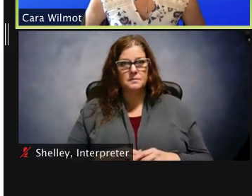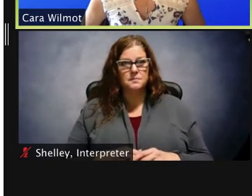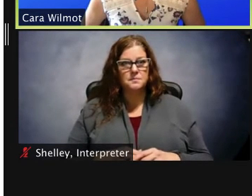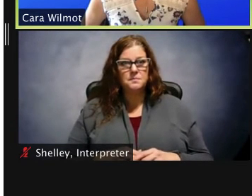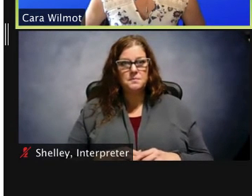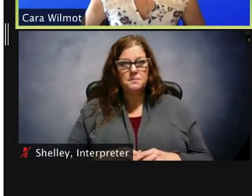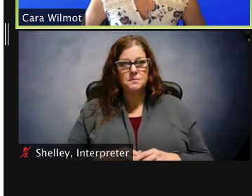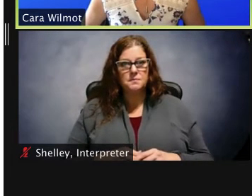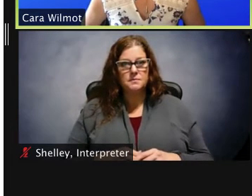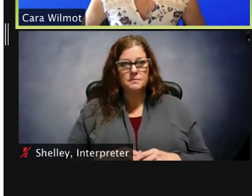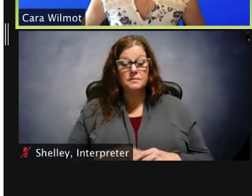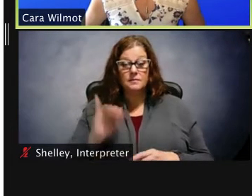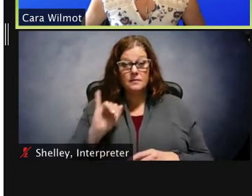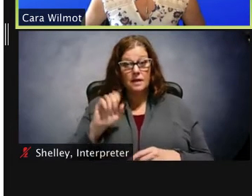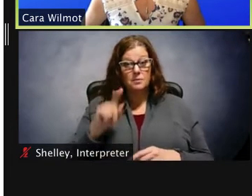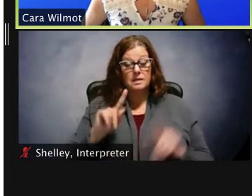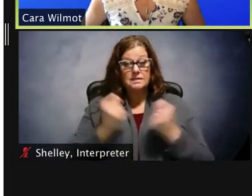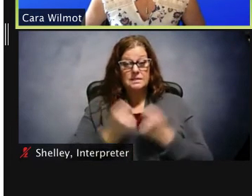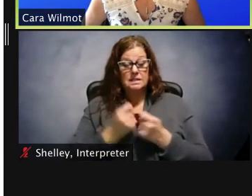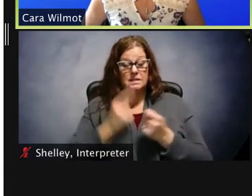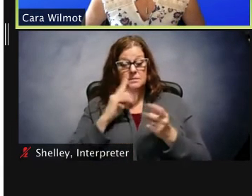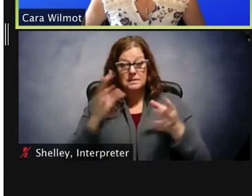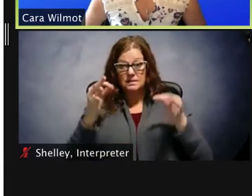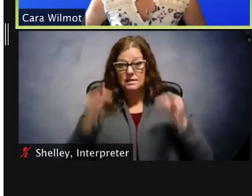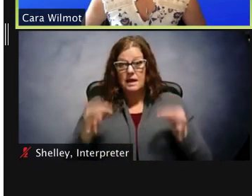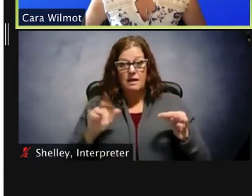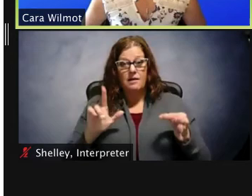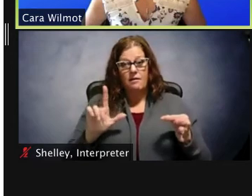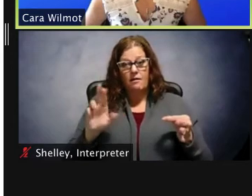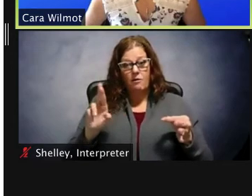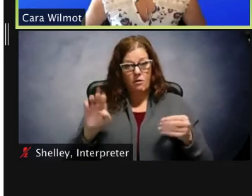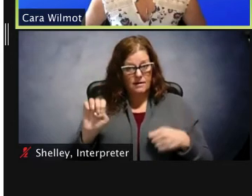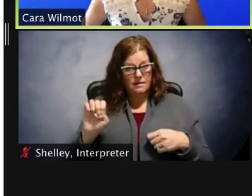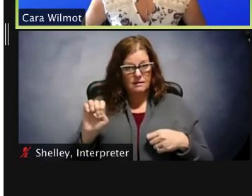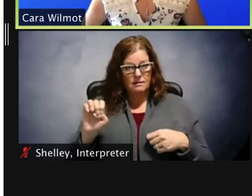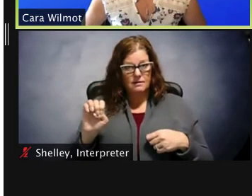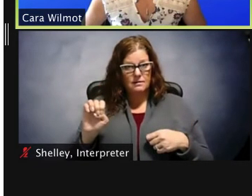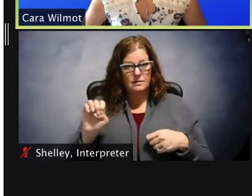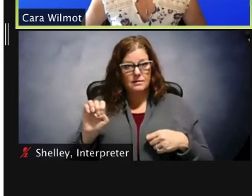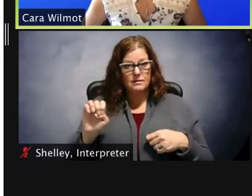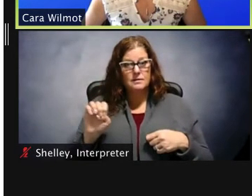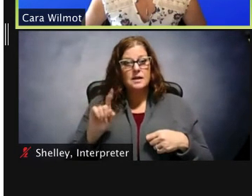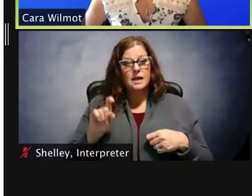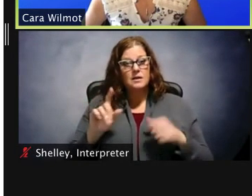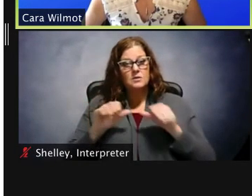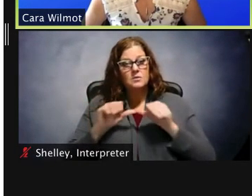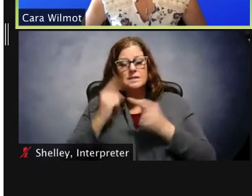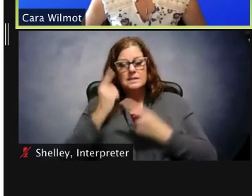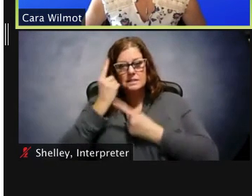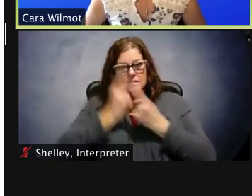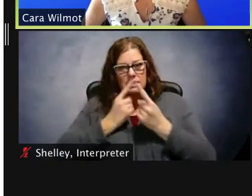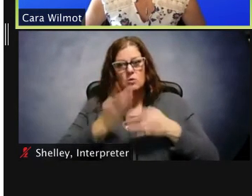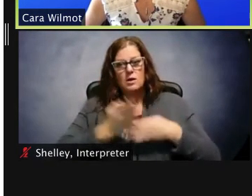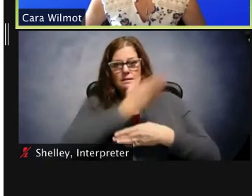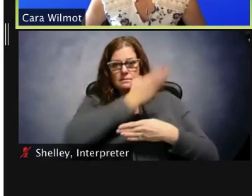When an IEP team makes the decision about LRE, the team must consider the continuum of alternative placements.